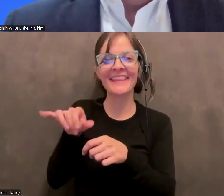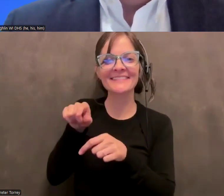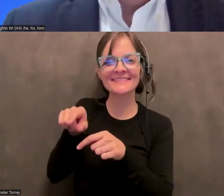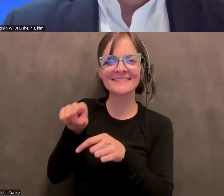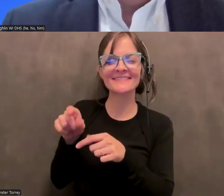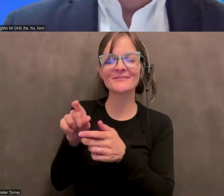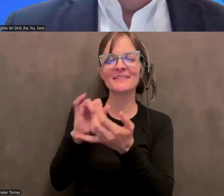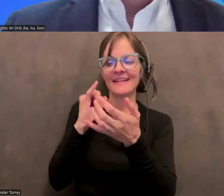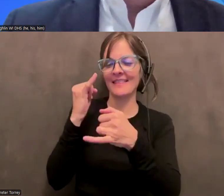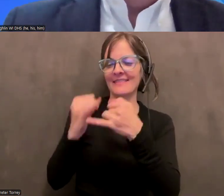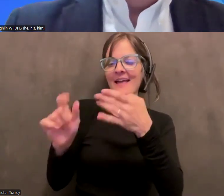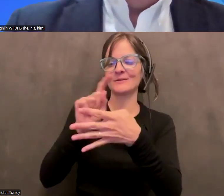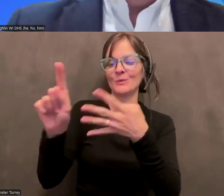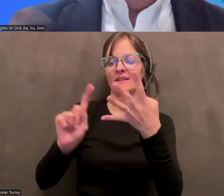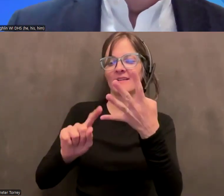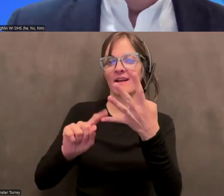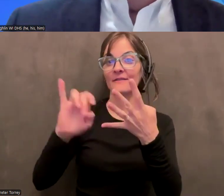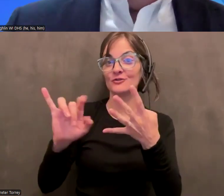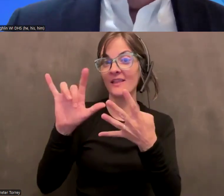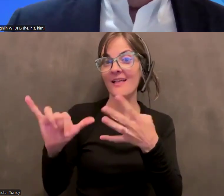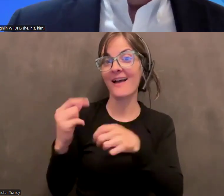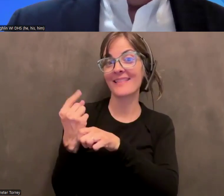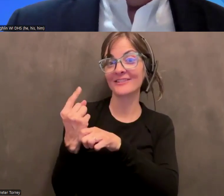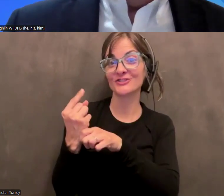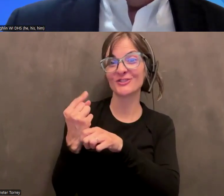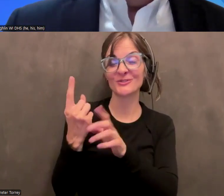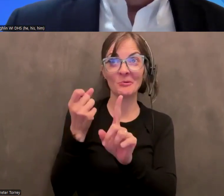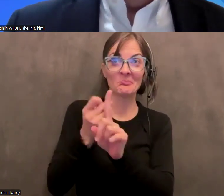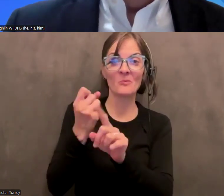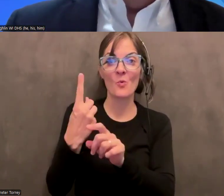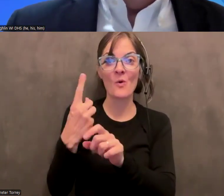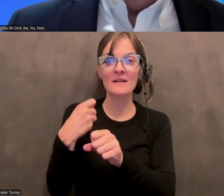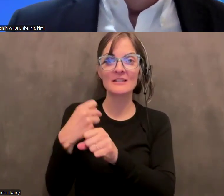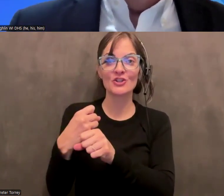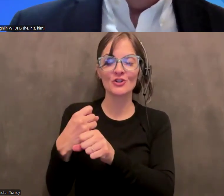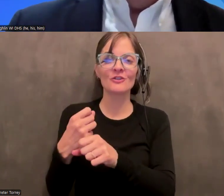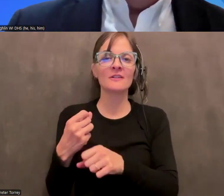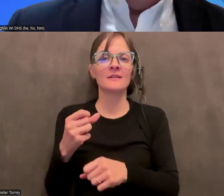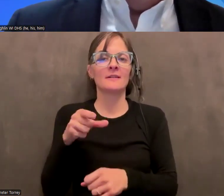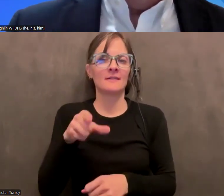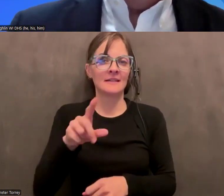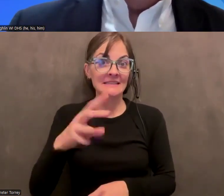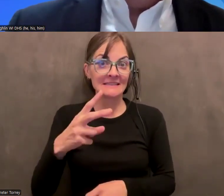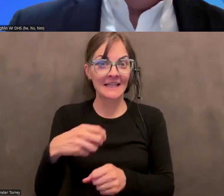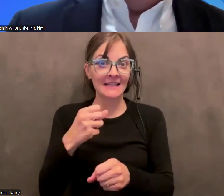And I think we've got, you know, we're looking at a lot more interest in year two because, you know, we built a lot of infrastructure,